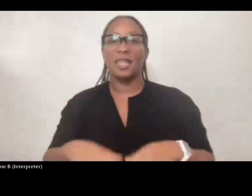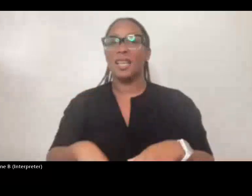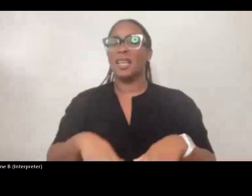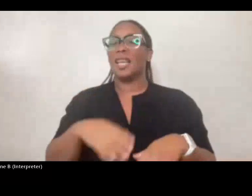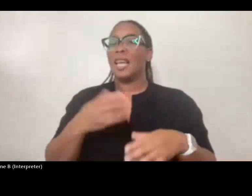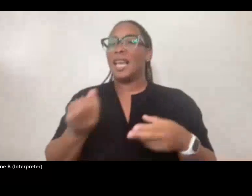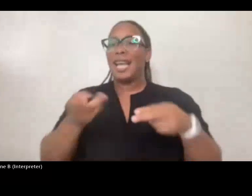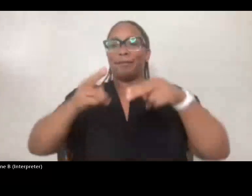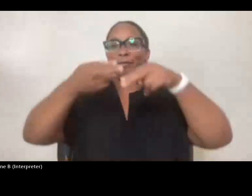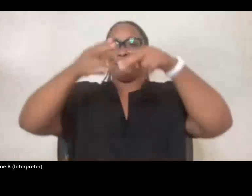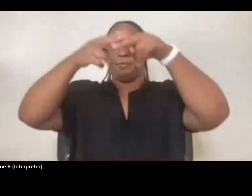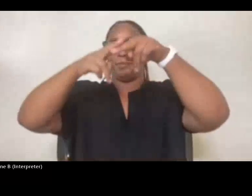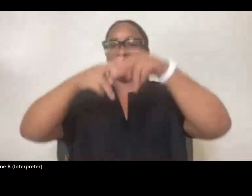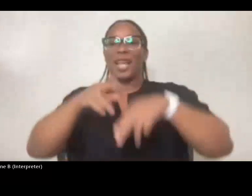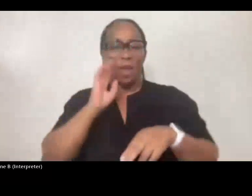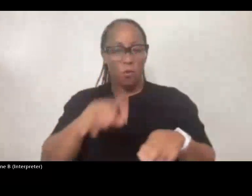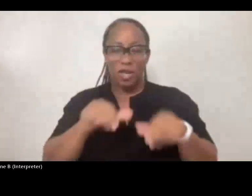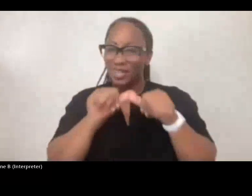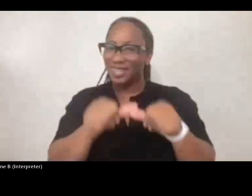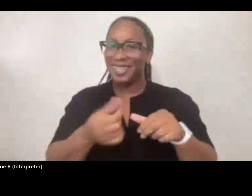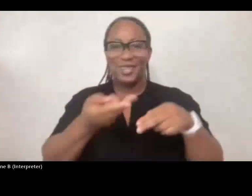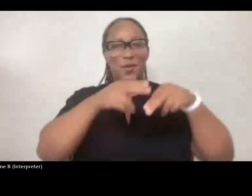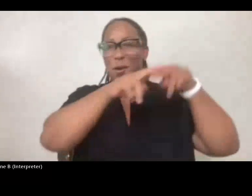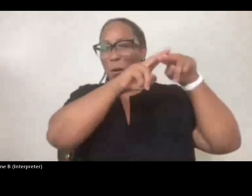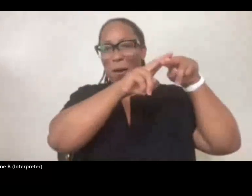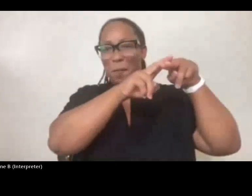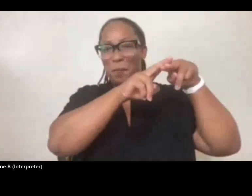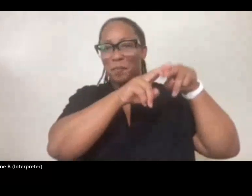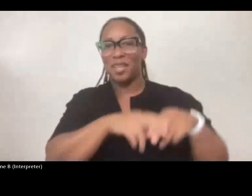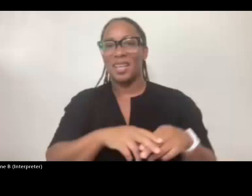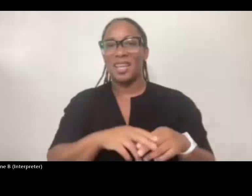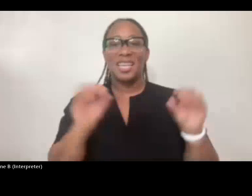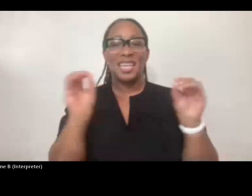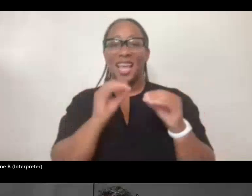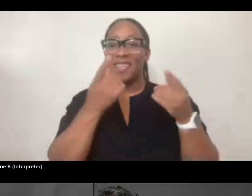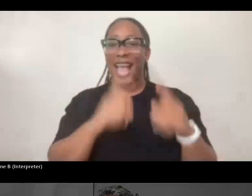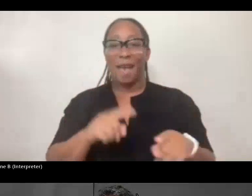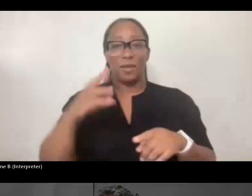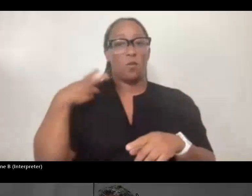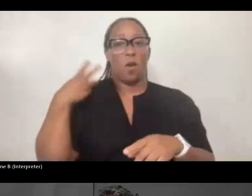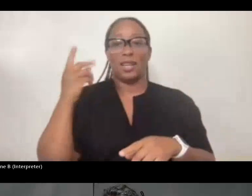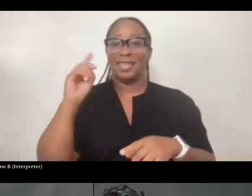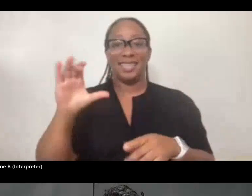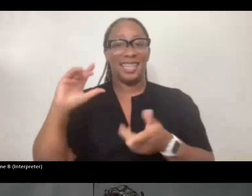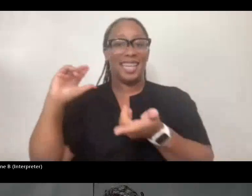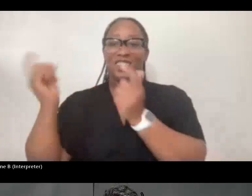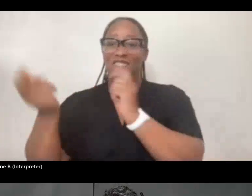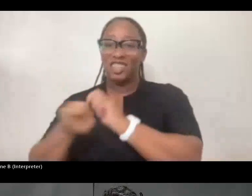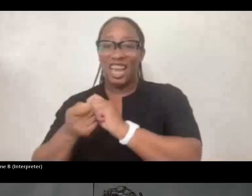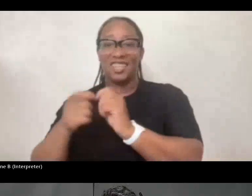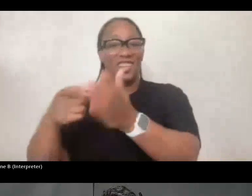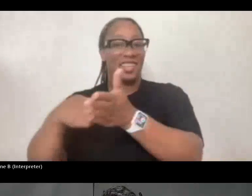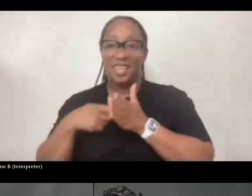Will only it's going up. And it will only continue going up. Nothing that is happening in DC is changing the demand.